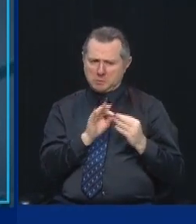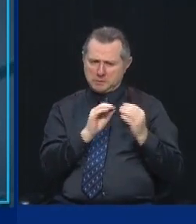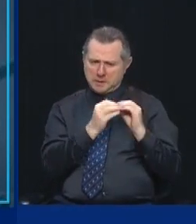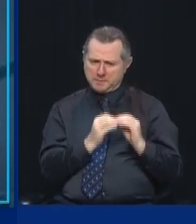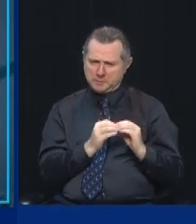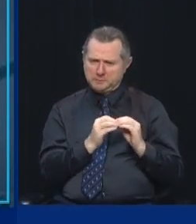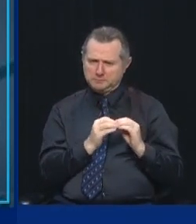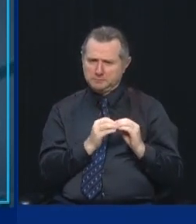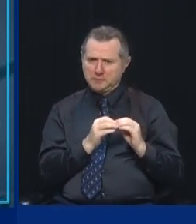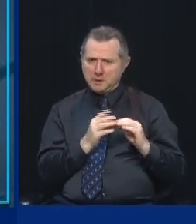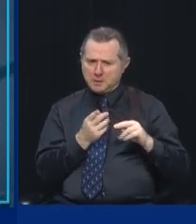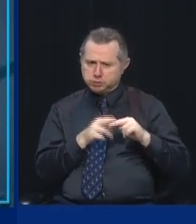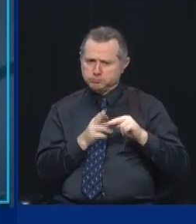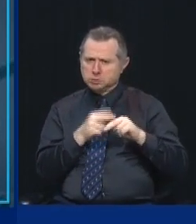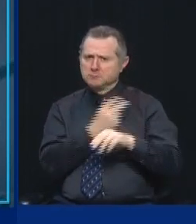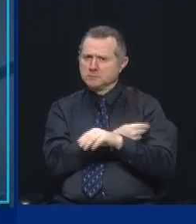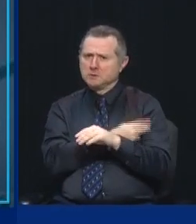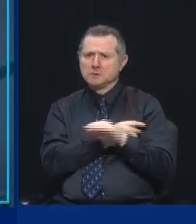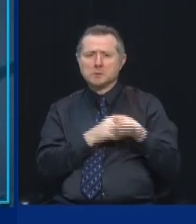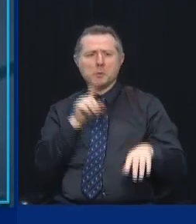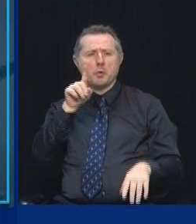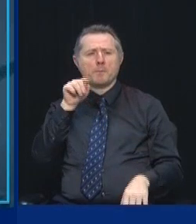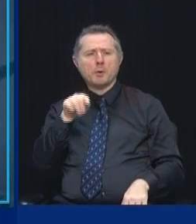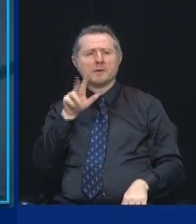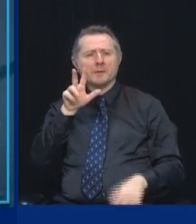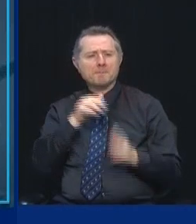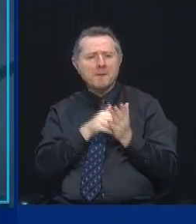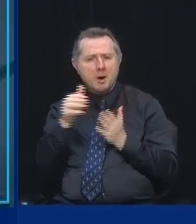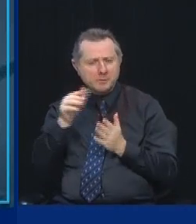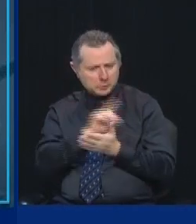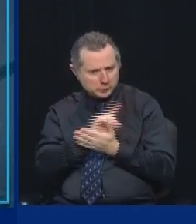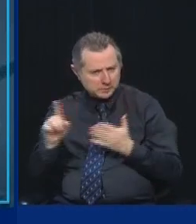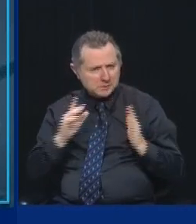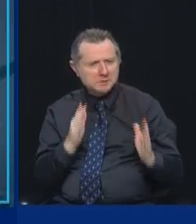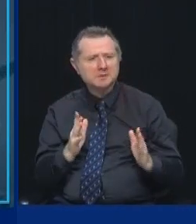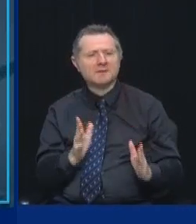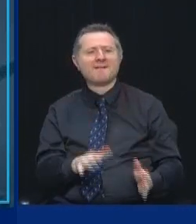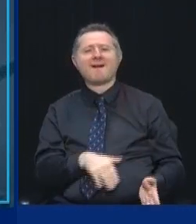WHICH IS INTERESTING. WE STARTED BACK IN MARCH, AND WE